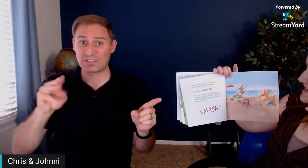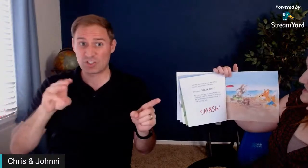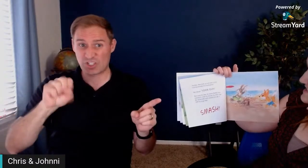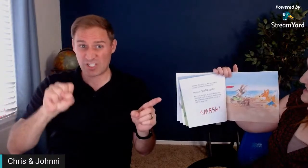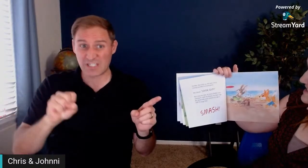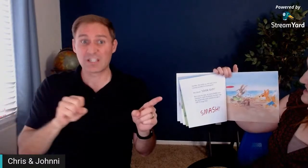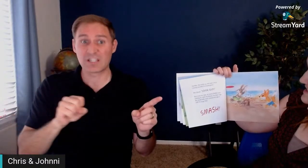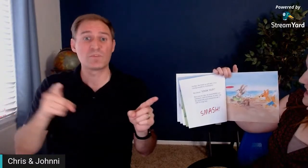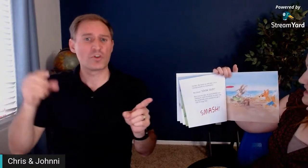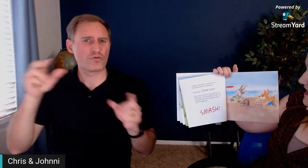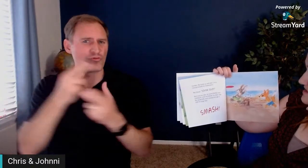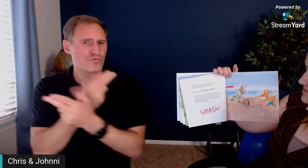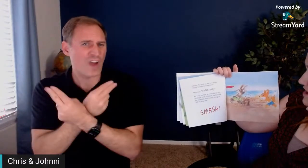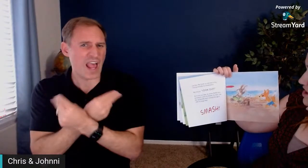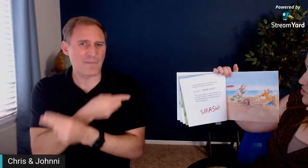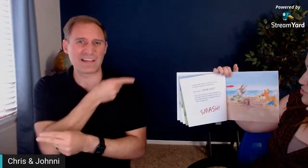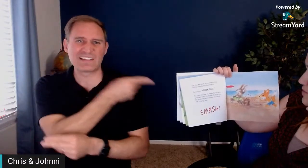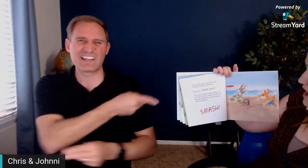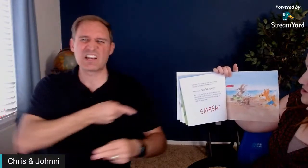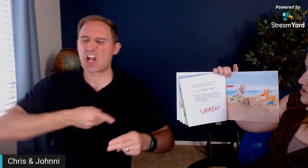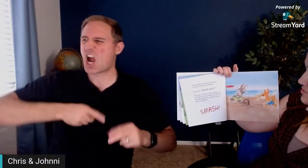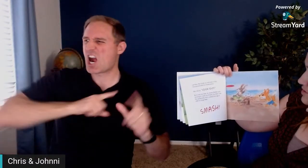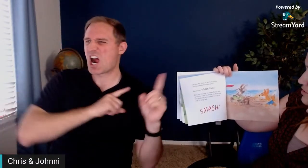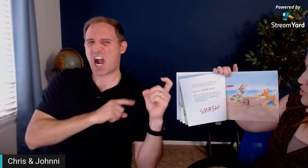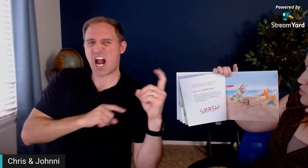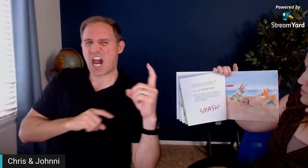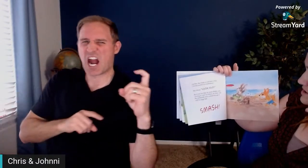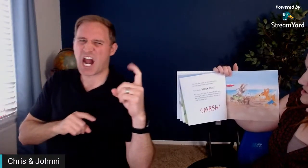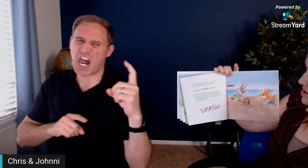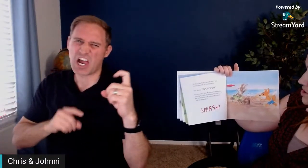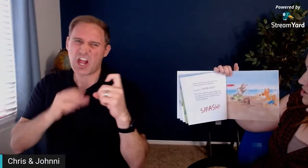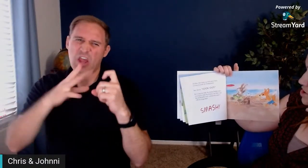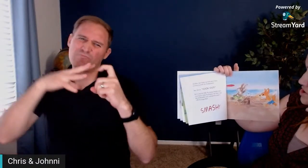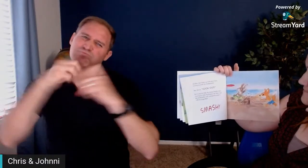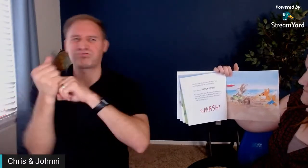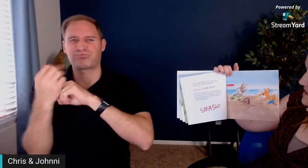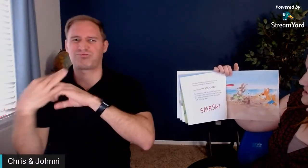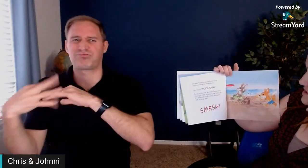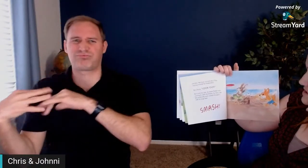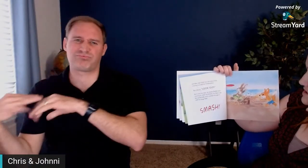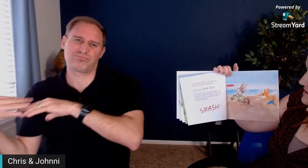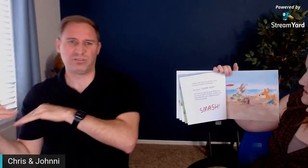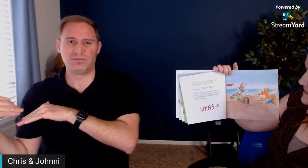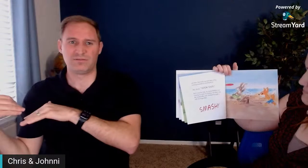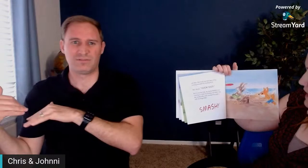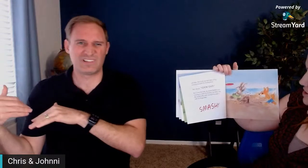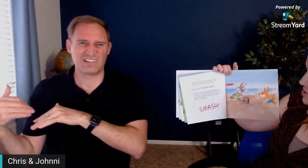he didn't see the sand castle and crashed through it with his large feet smash